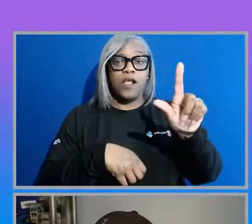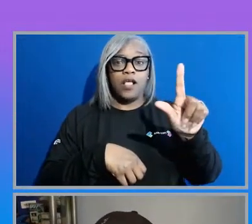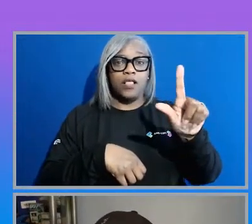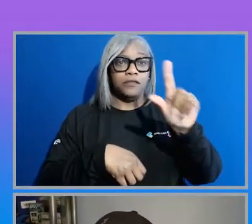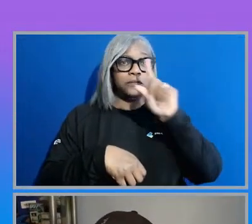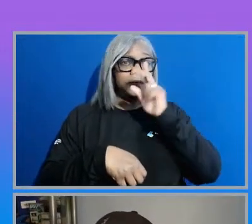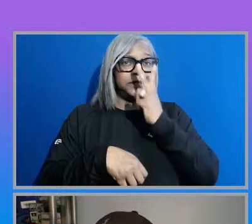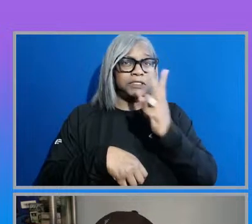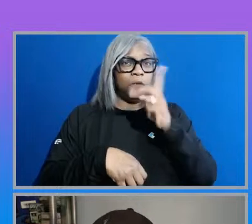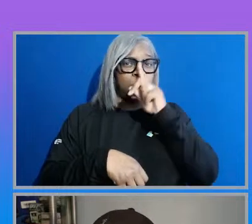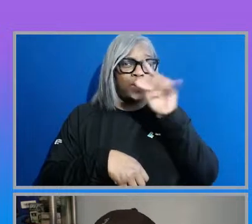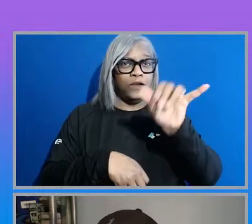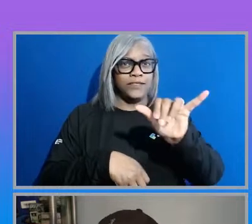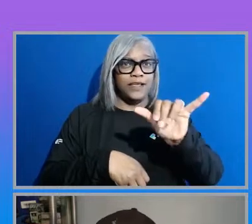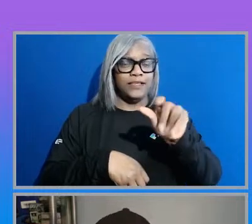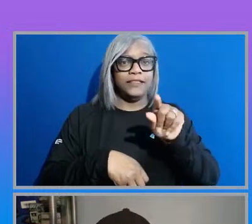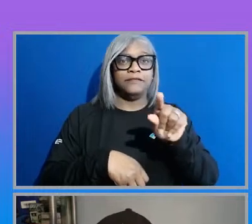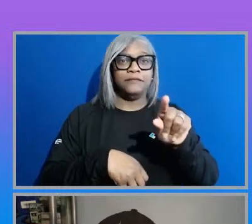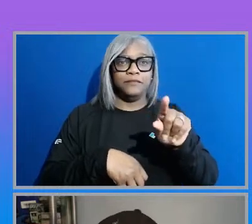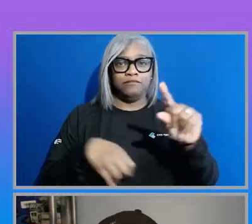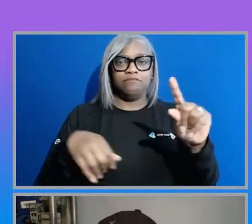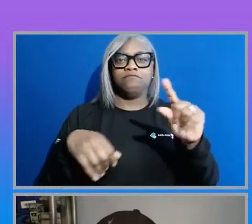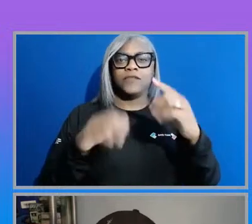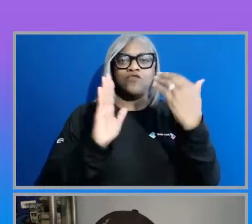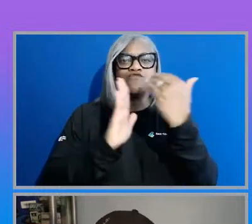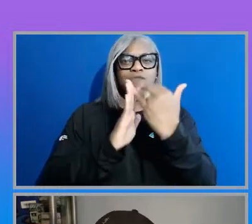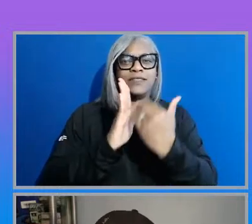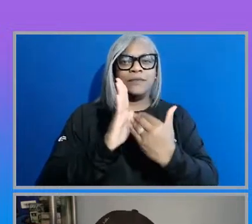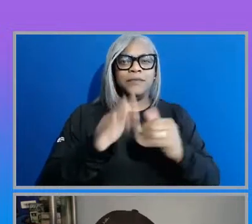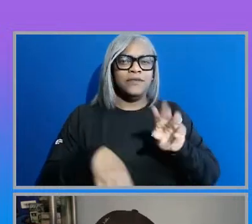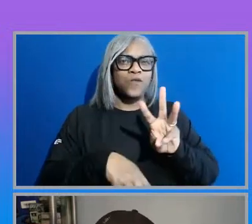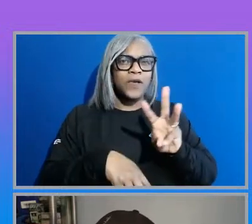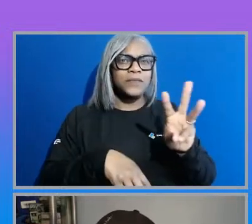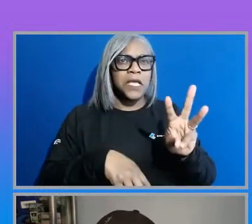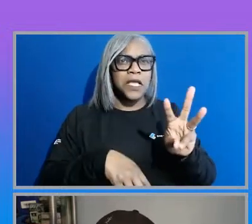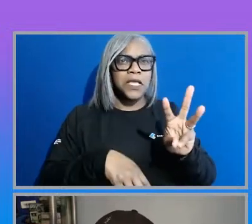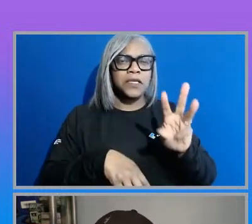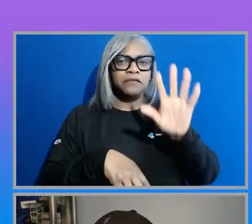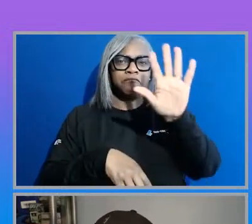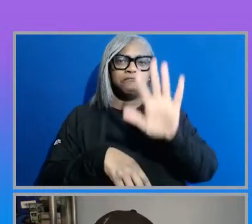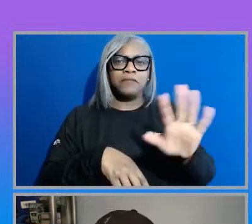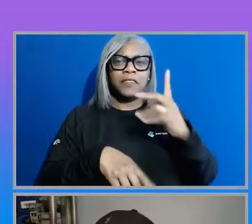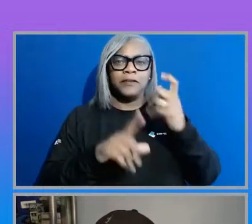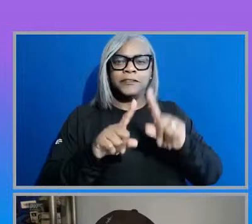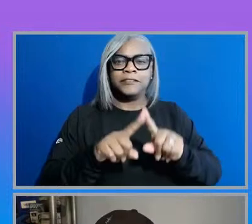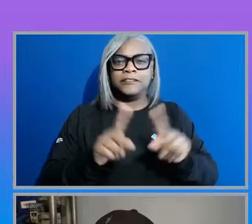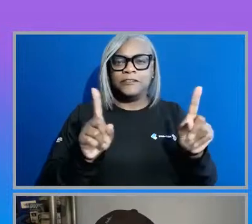what that URL looks like. It's just the recipe website. It's got a slightly different look in